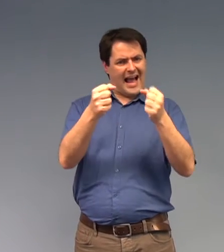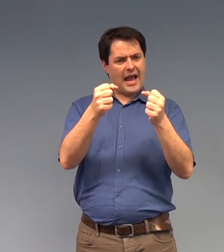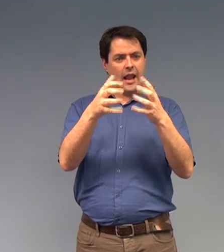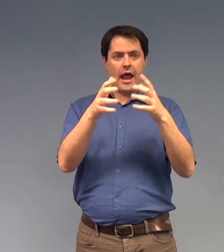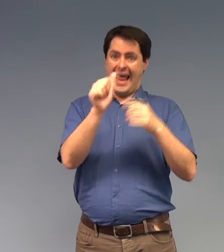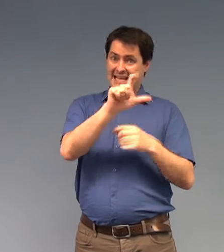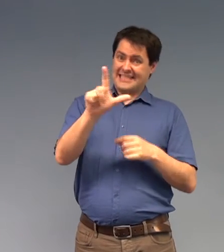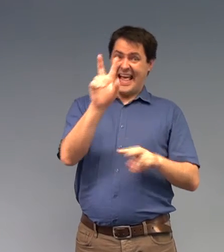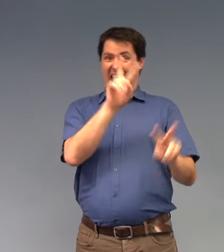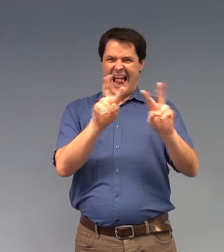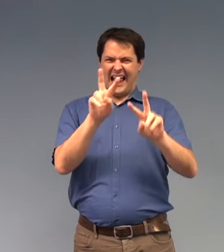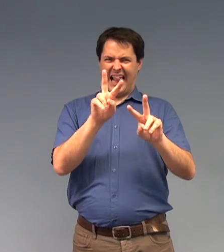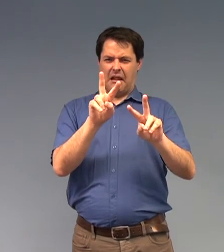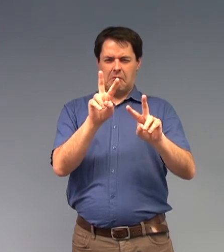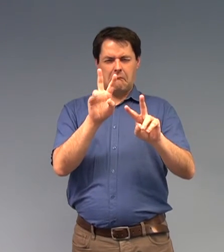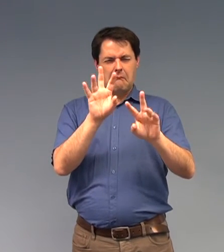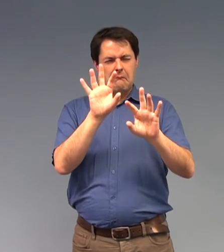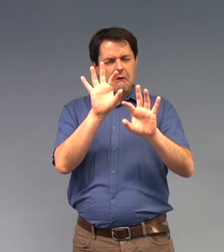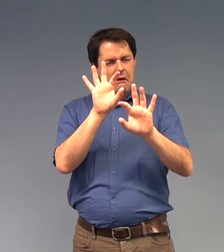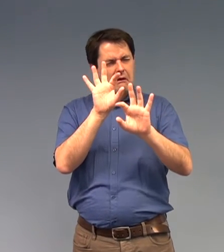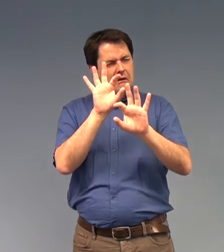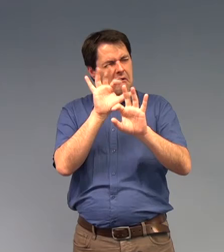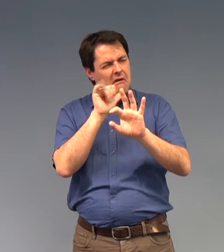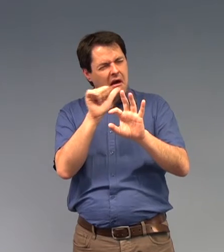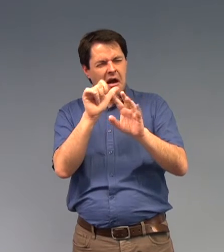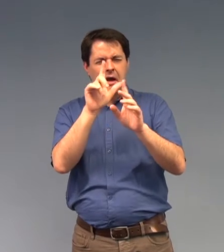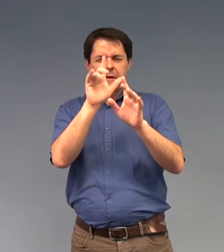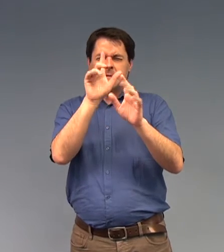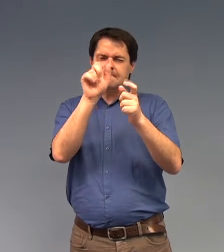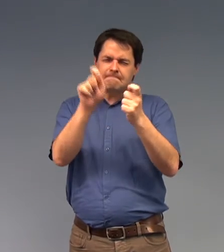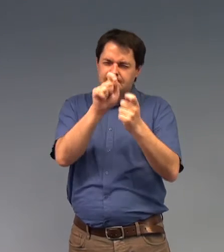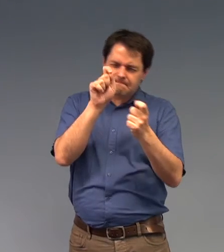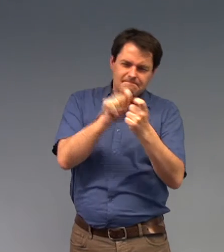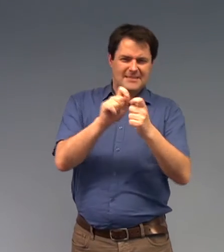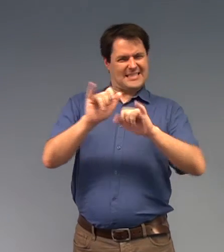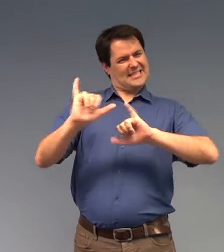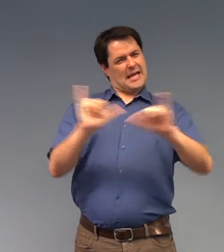"It's ASL, Jim, but not as we know it."